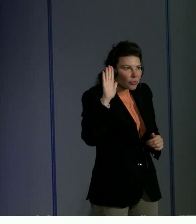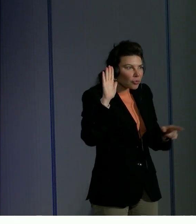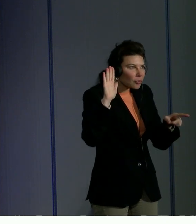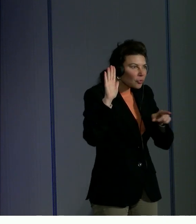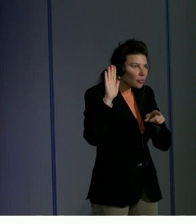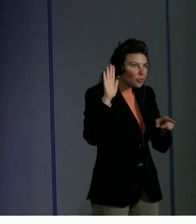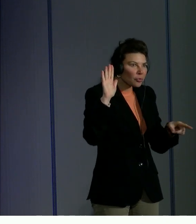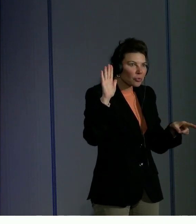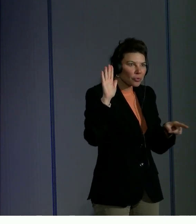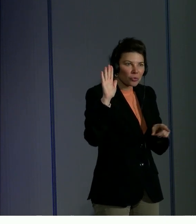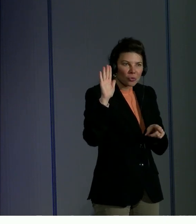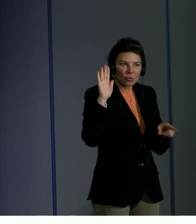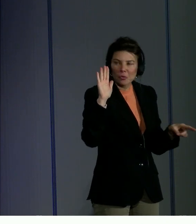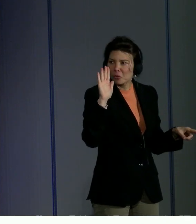is that all? >> SUE CULLEN: